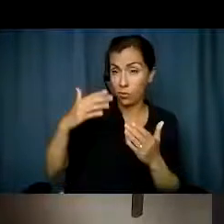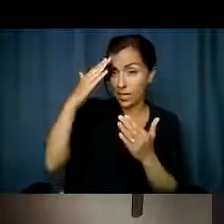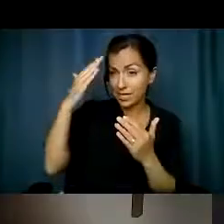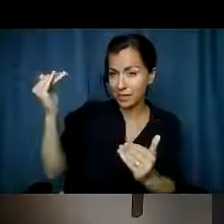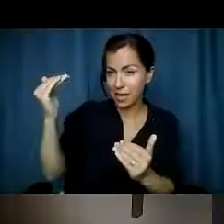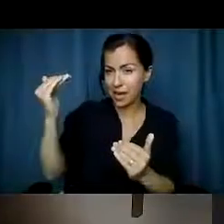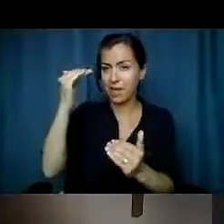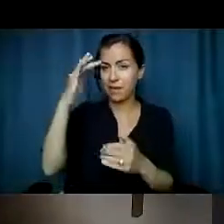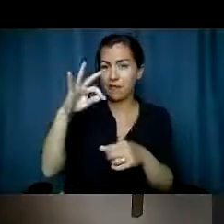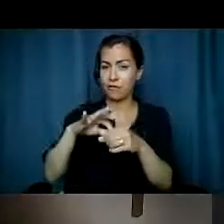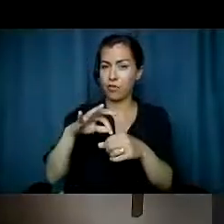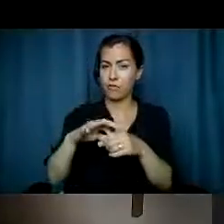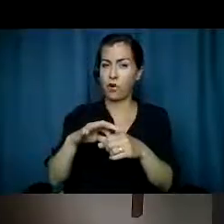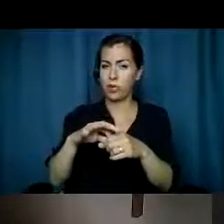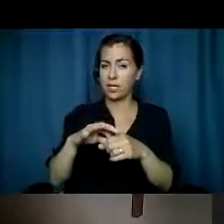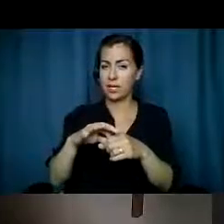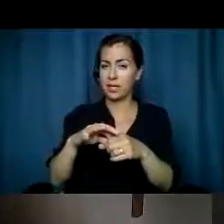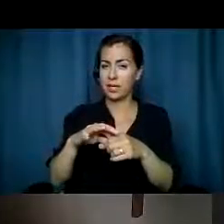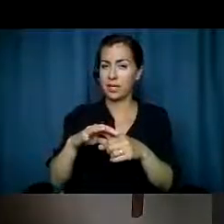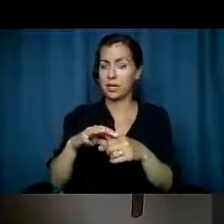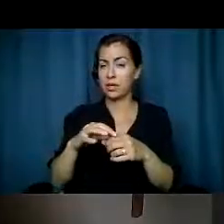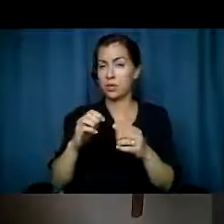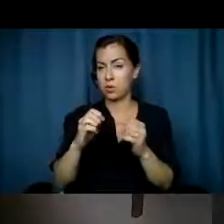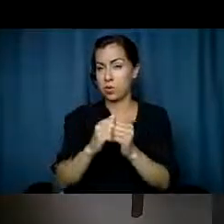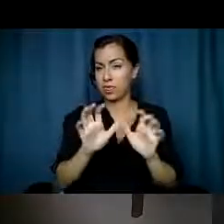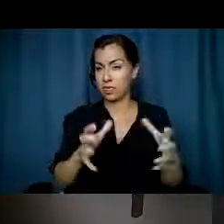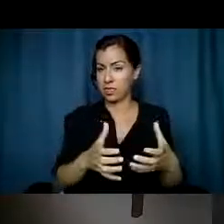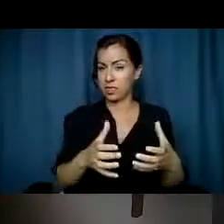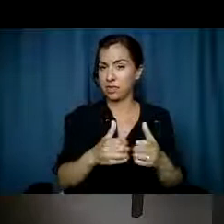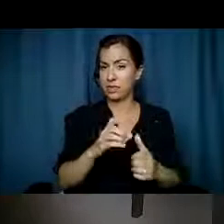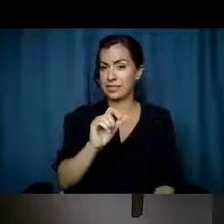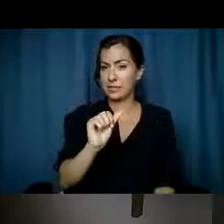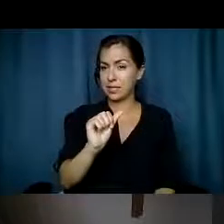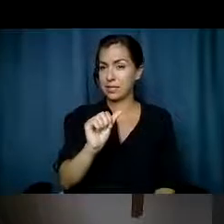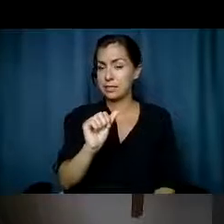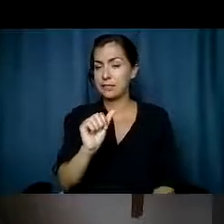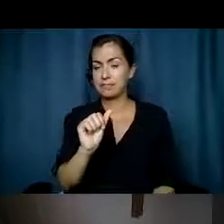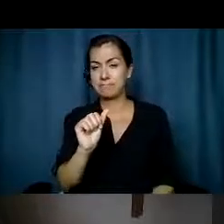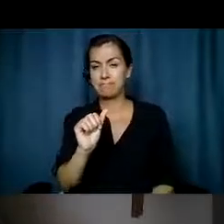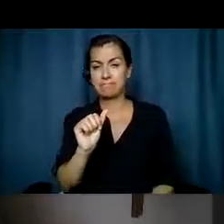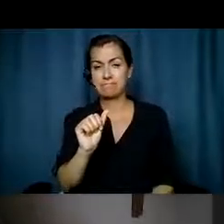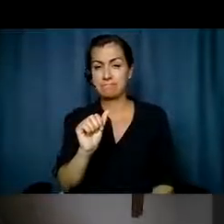voter participation. The yellow states are within the normal range, within the